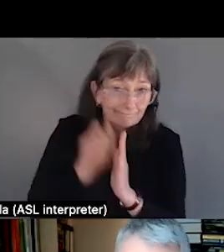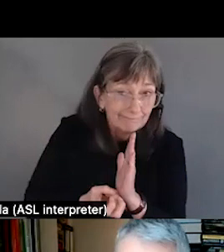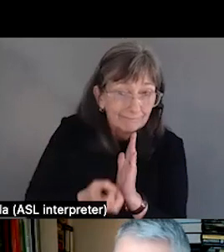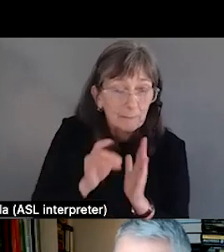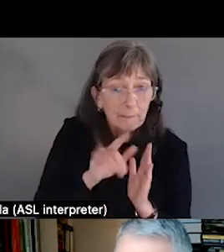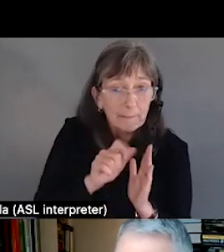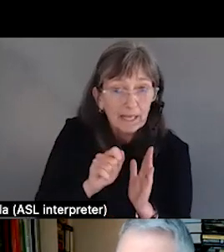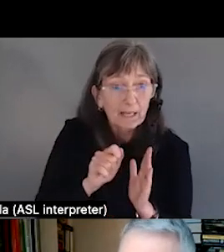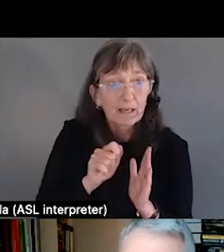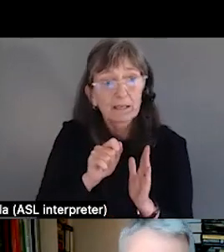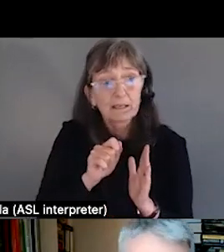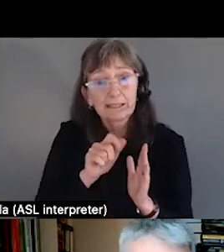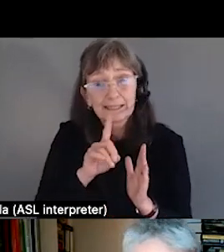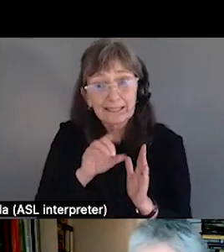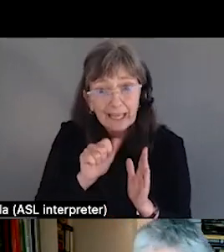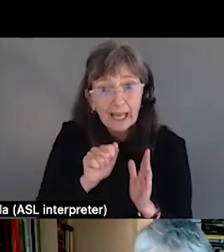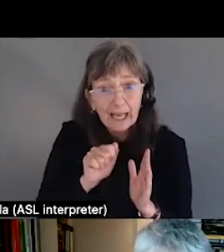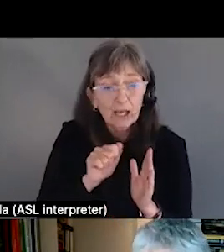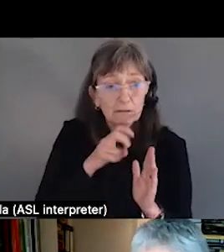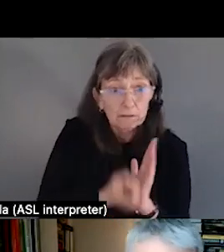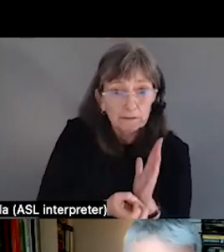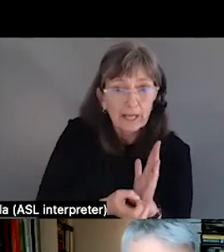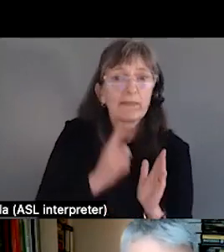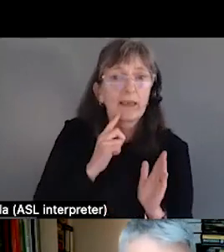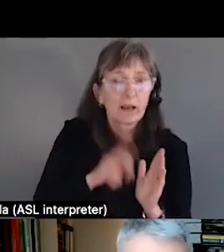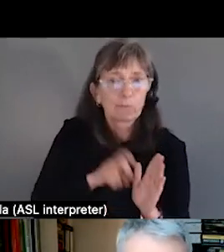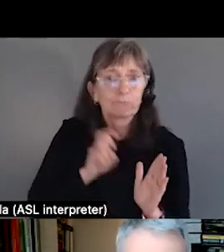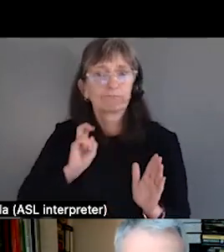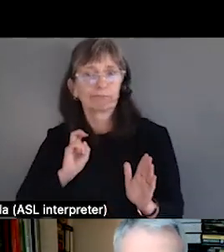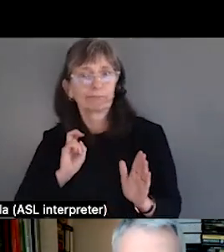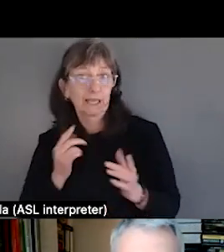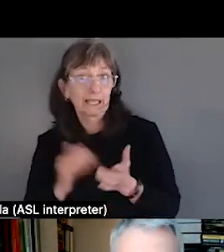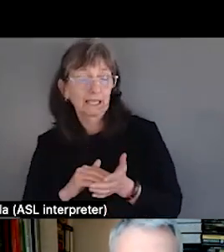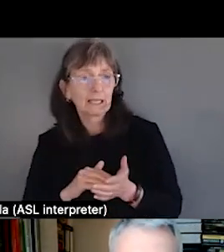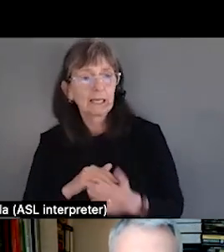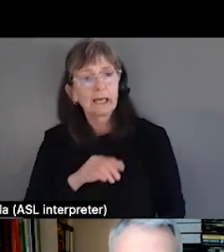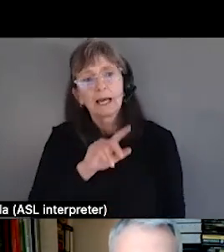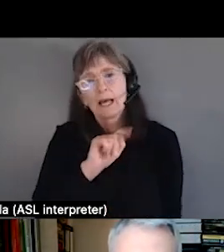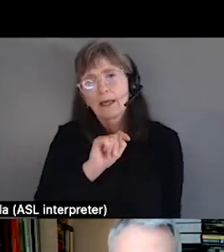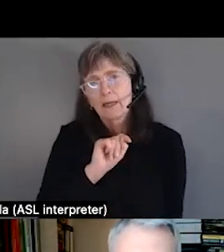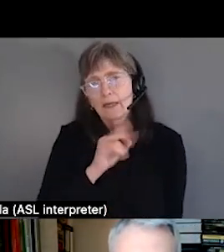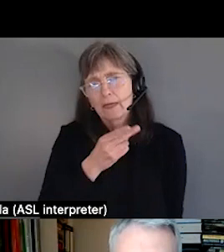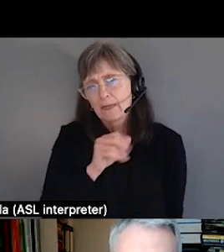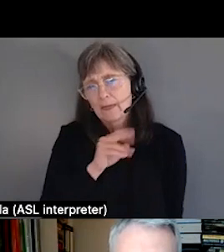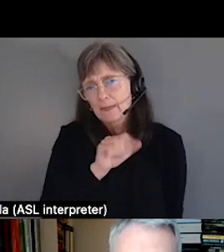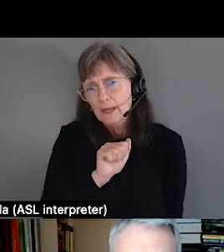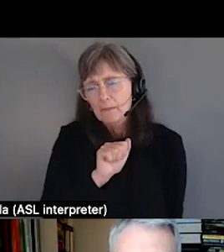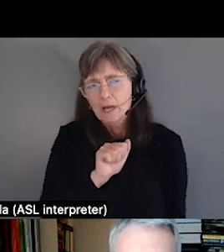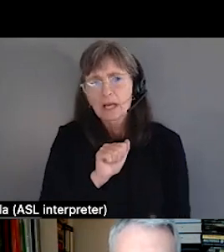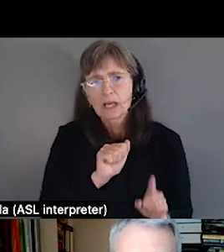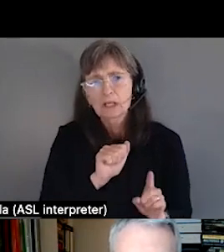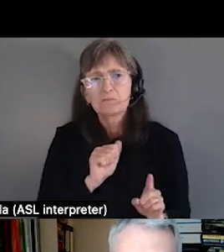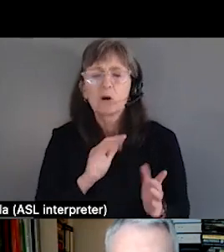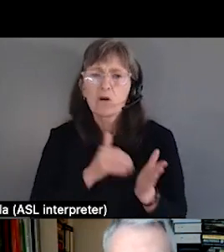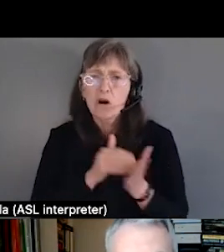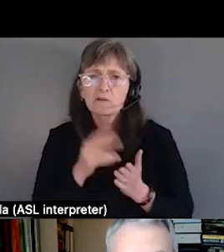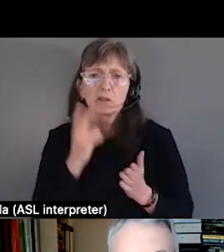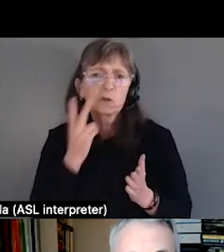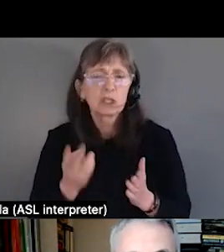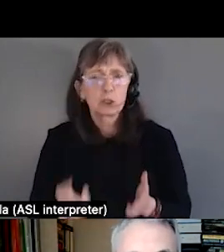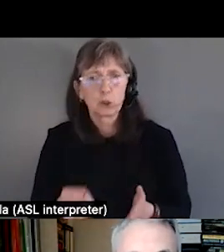to go to the real basics, Thema I think is often represented as two distinct things, if you like.